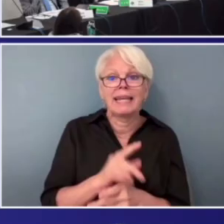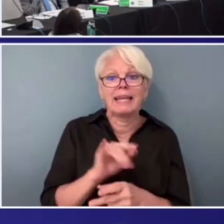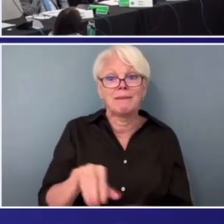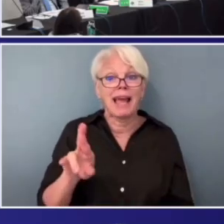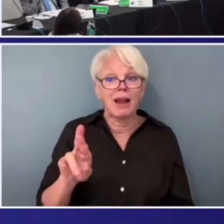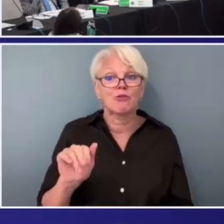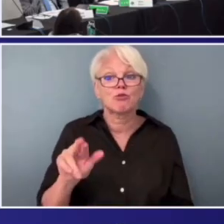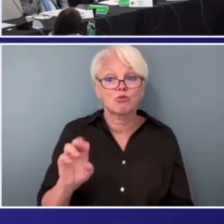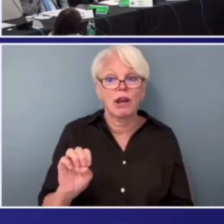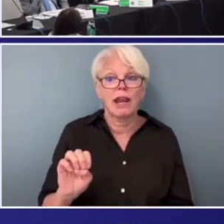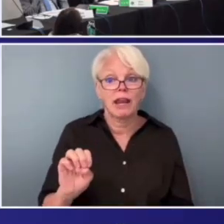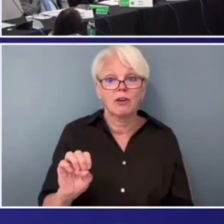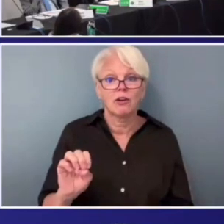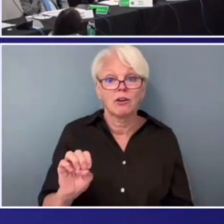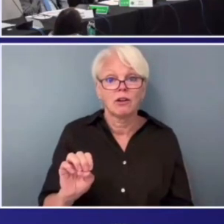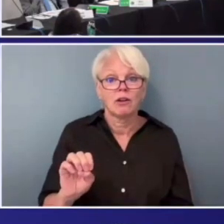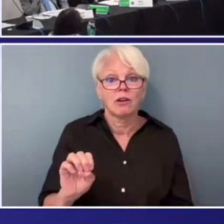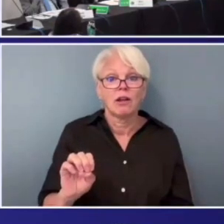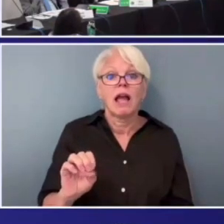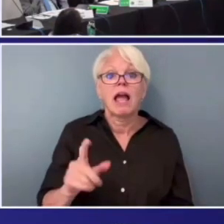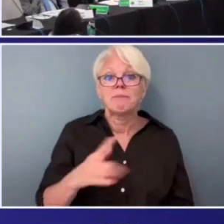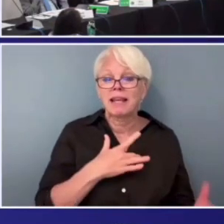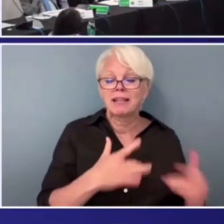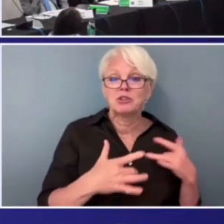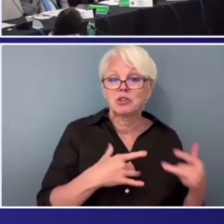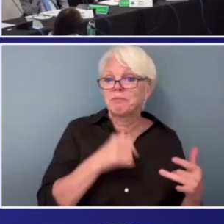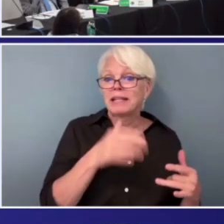longer would be rare because of the new incentive structure in place.